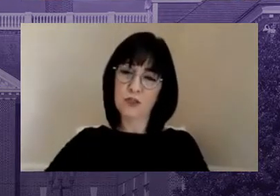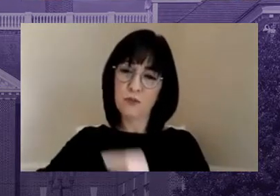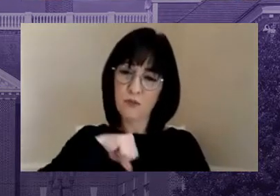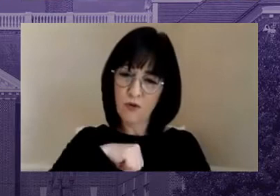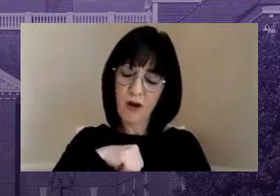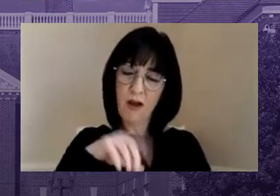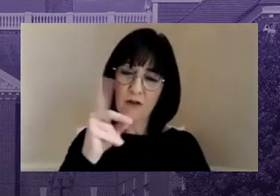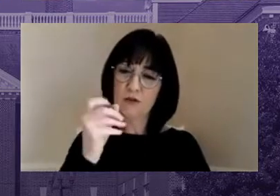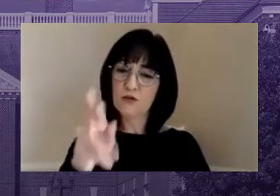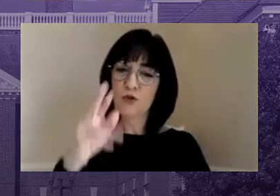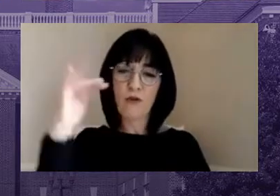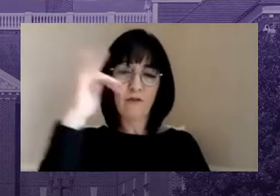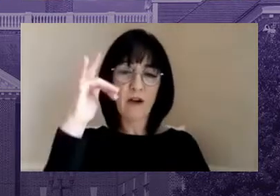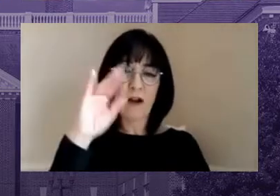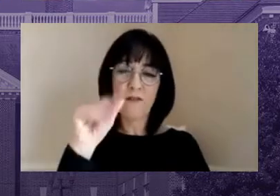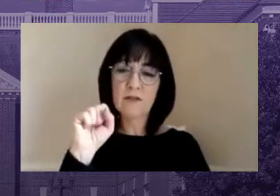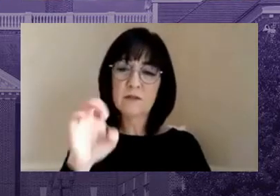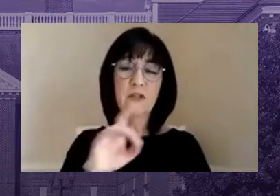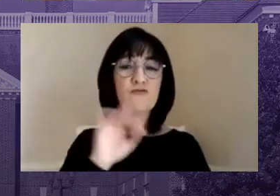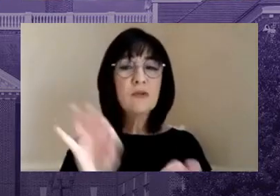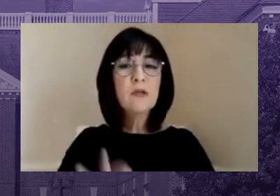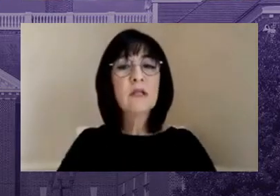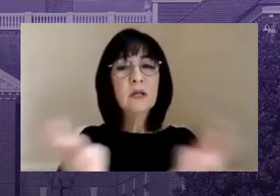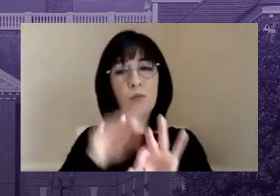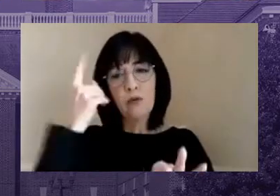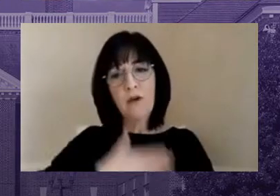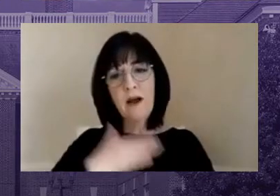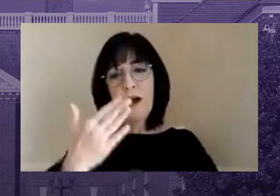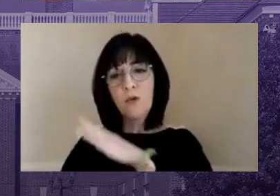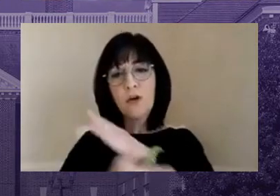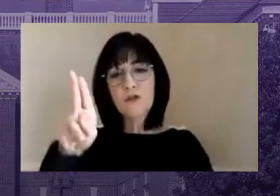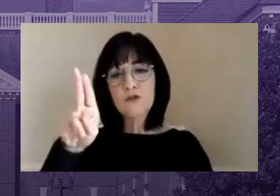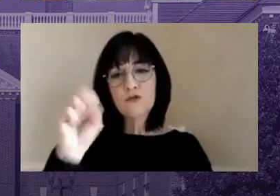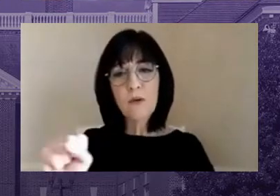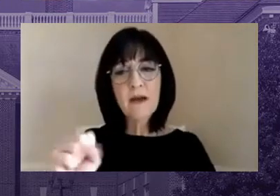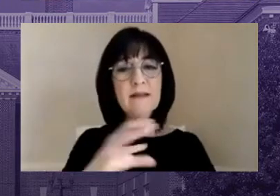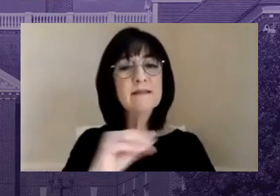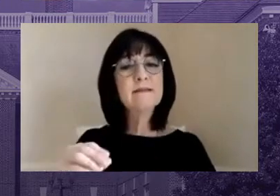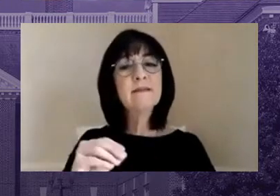incredibly important for the country and its mission to air lift mission AFMAO mission couldn't